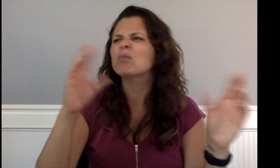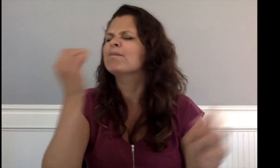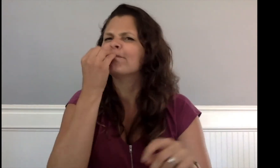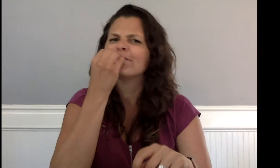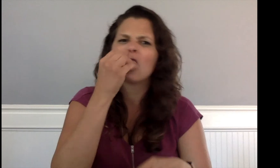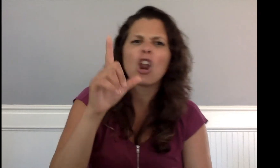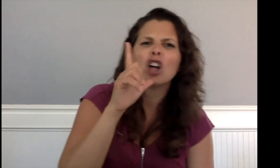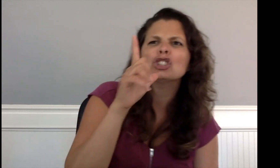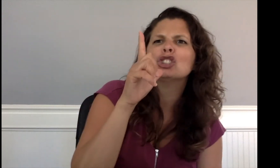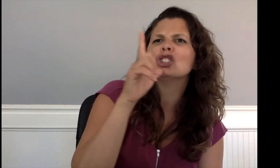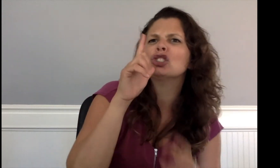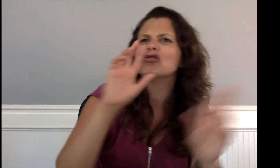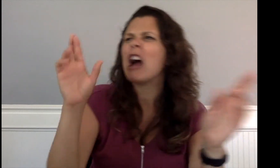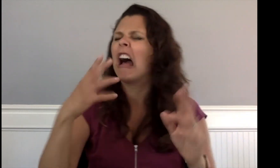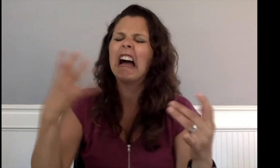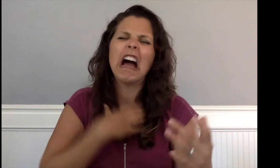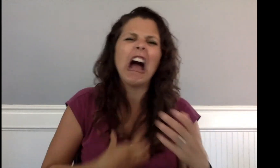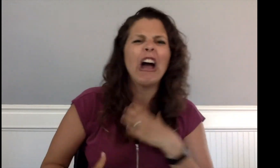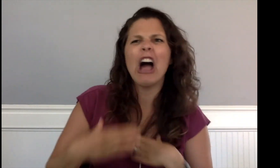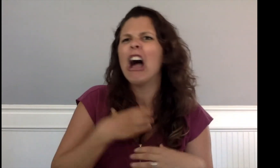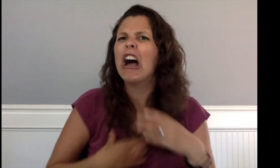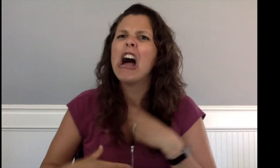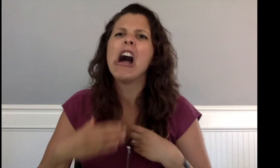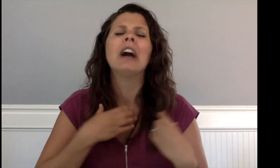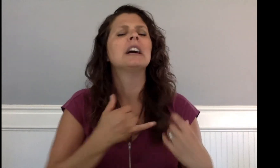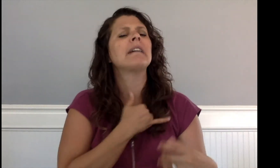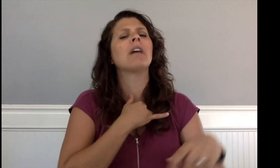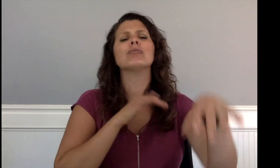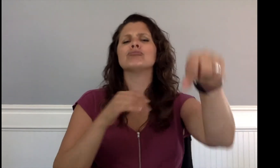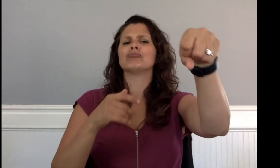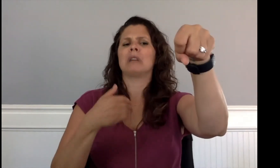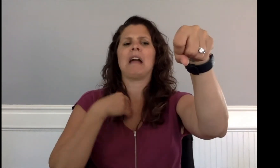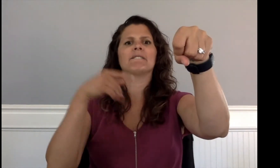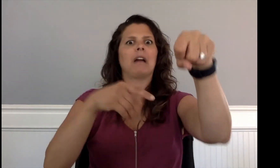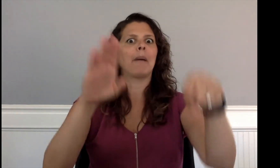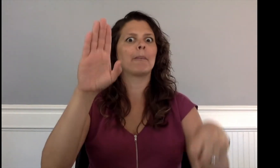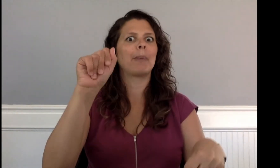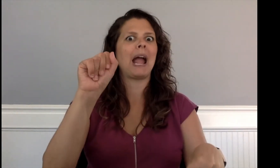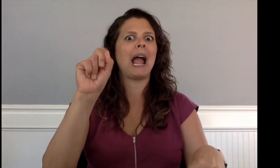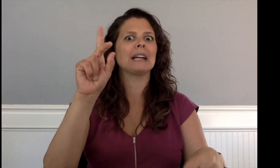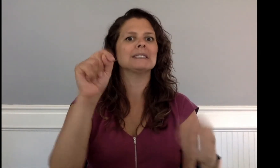doctor's appointment, Yvette, Charlie, and Frog blocked the taxi doors. "What are you doing?" Grandma Tickler protested.